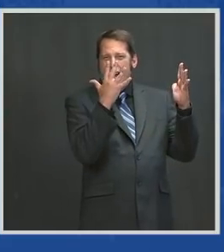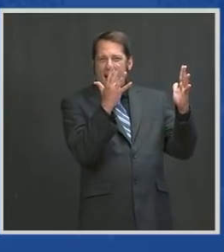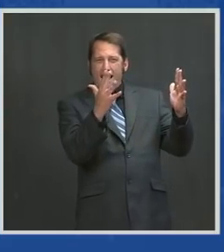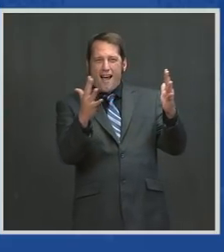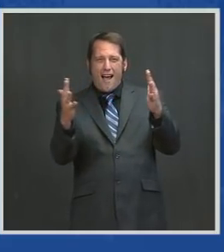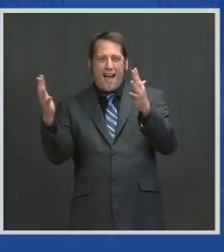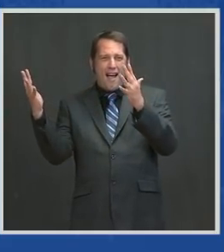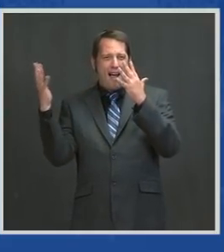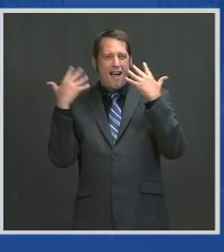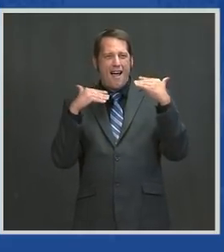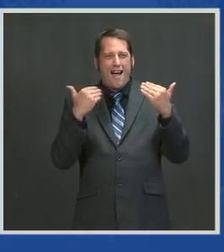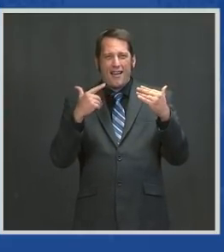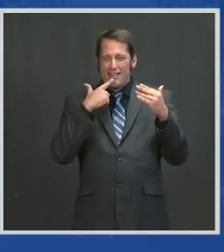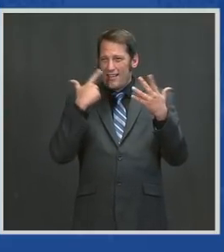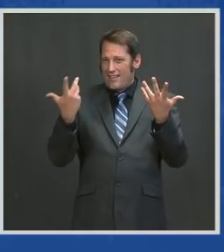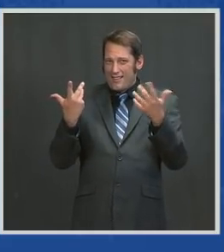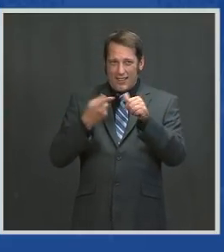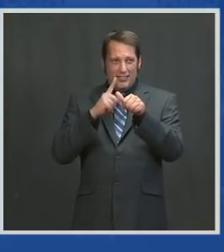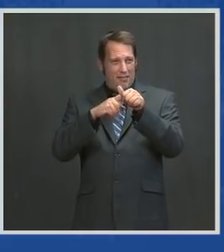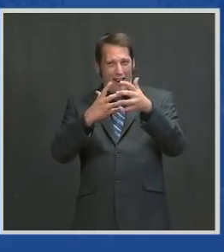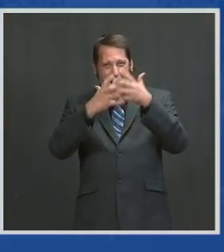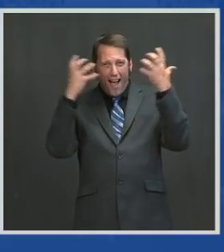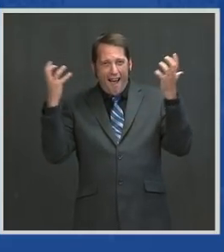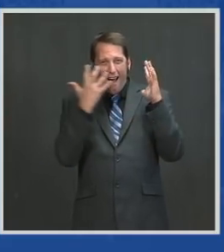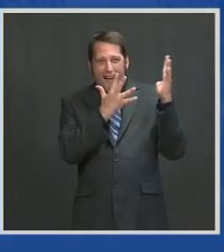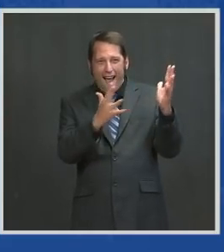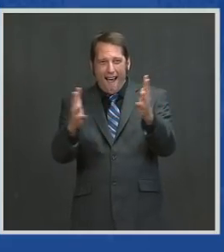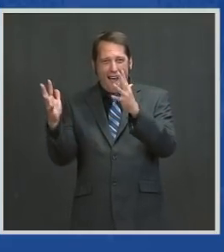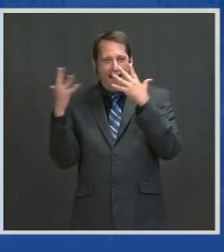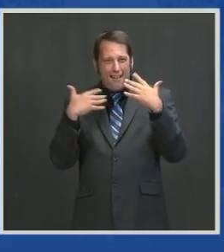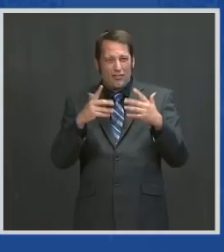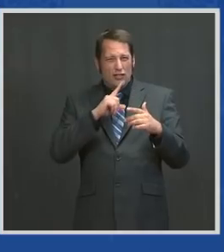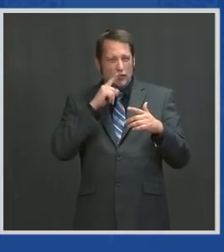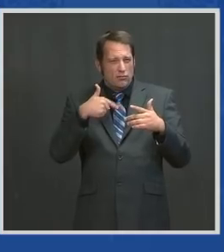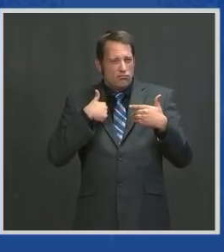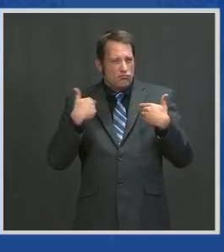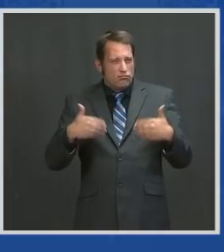Well, it's quite an honor, and I just want to say, starting off distinguished visitors,